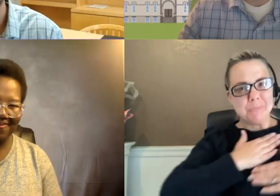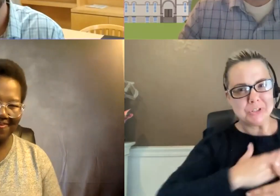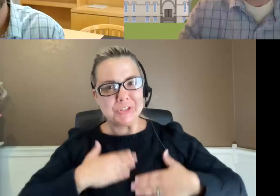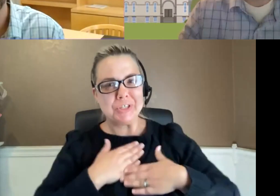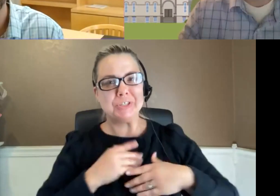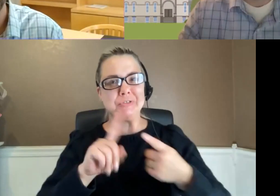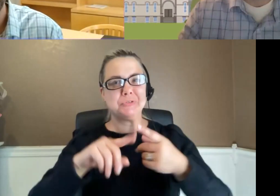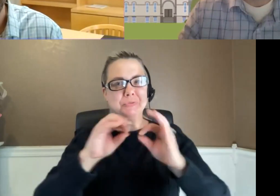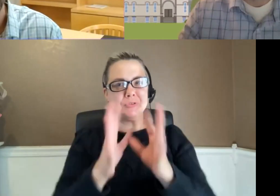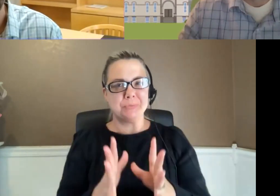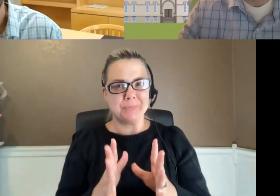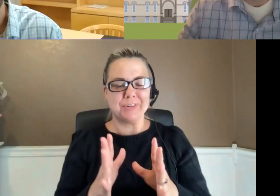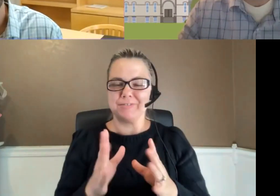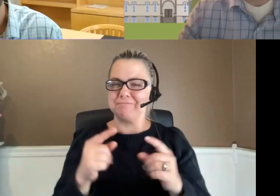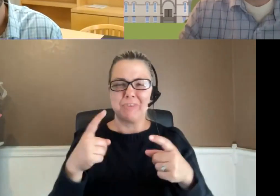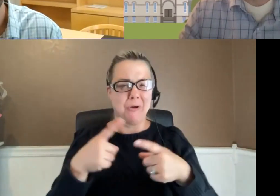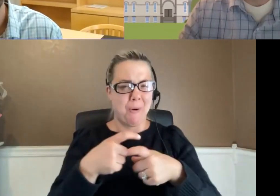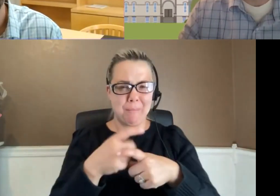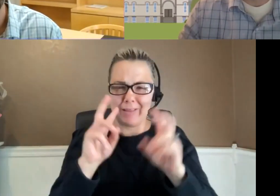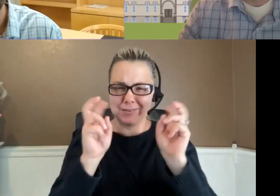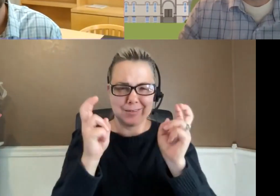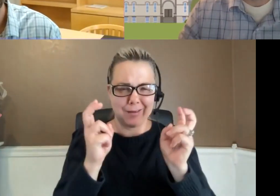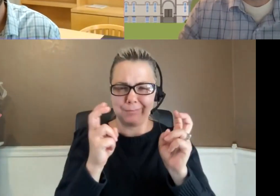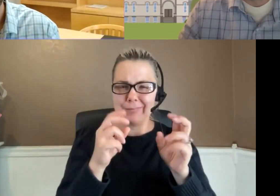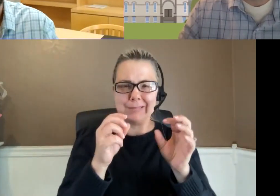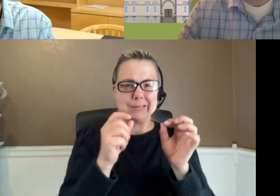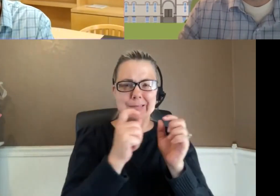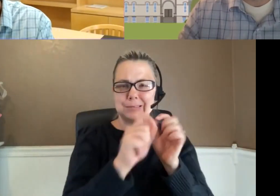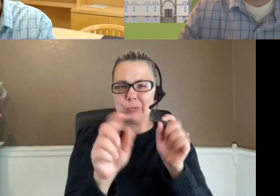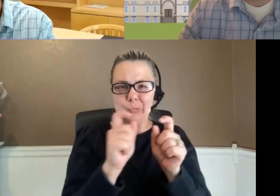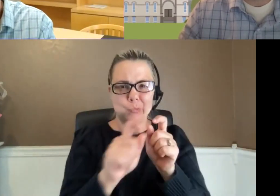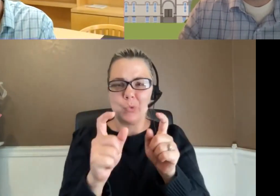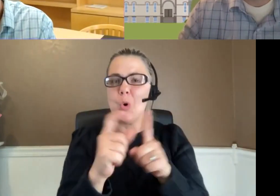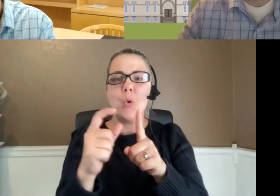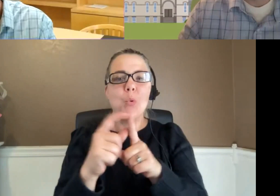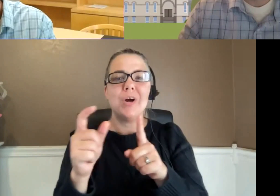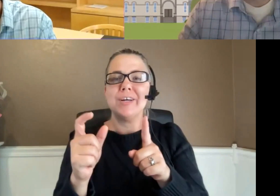topics and acronyms that we've thrown at them. [Jon]: You've earned your pay this last hour,